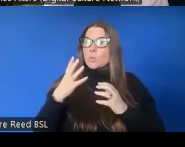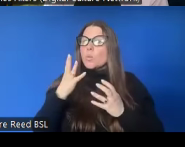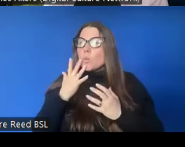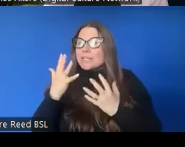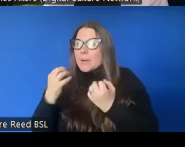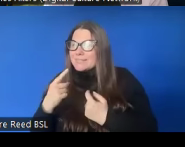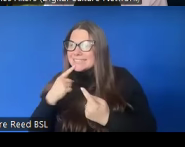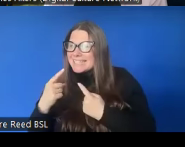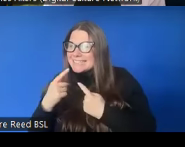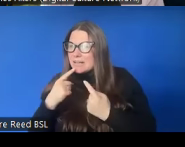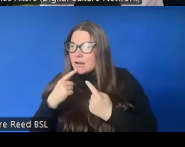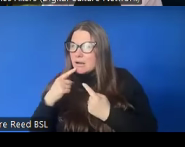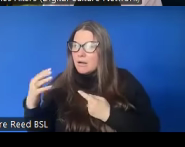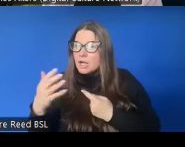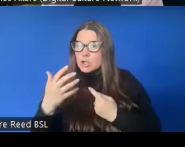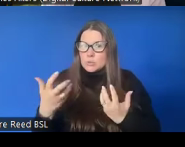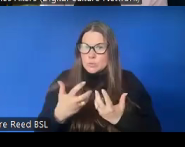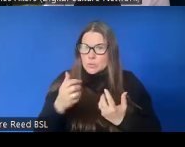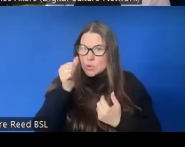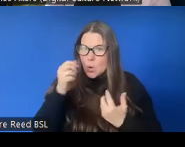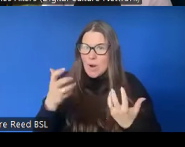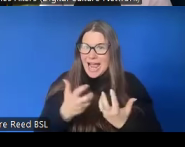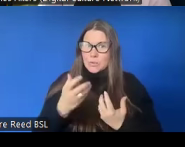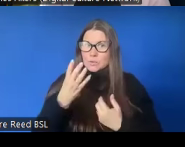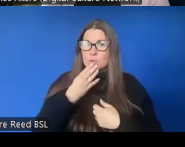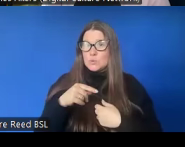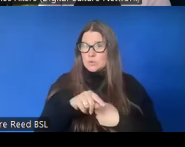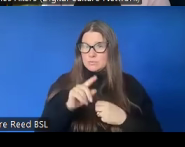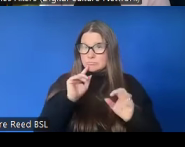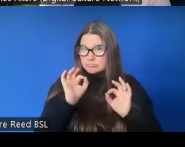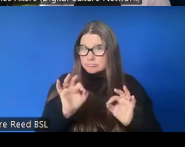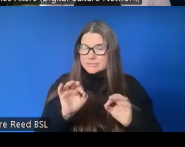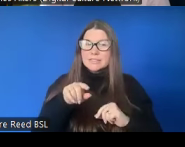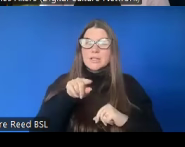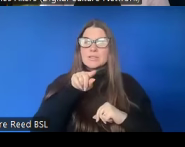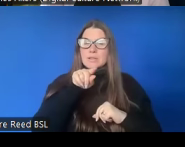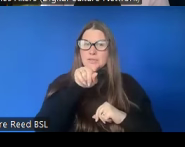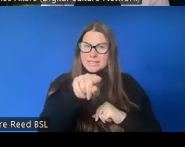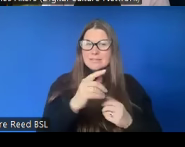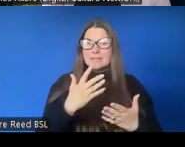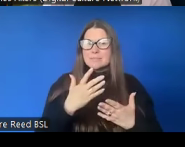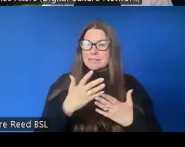A nice pun there. It's all about building a stable foundation for yourself.